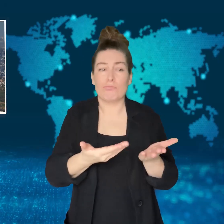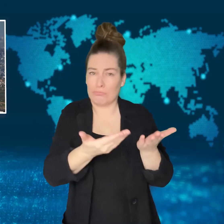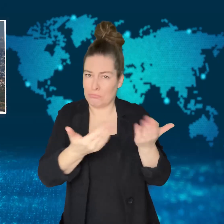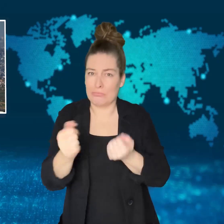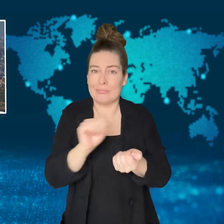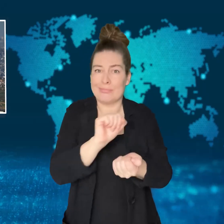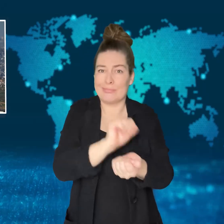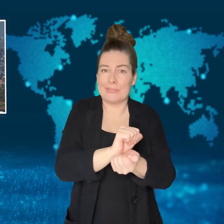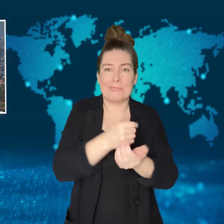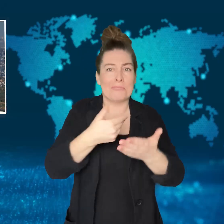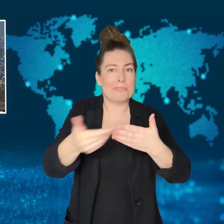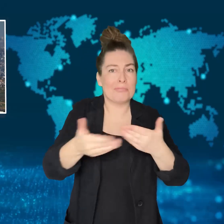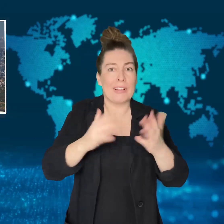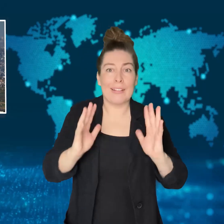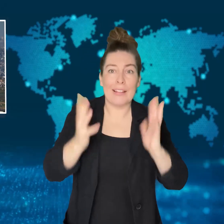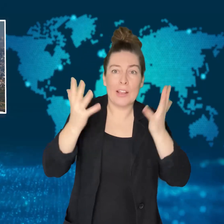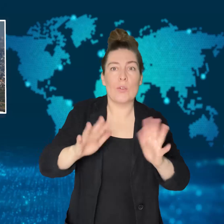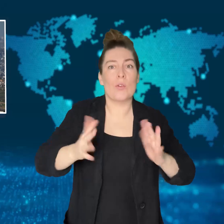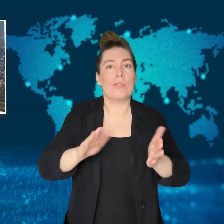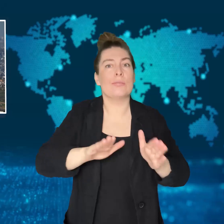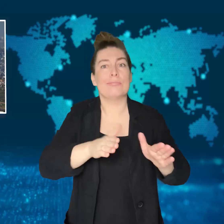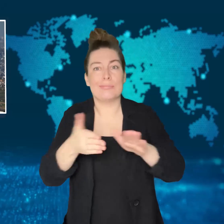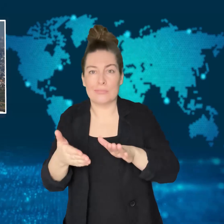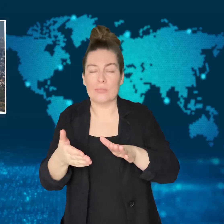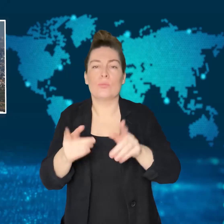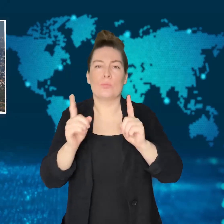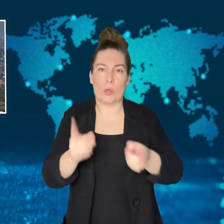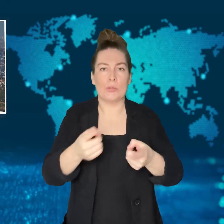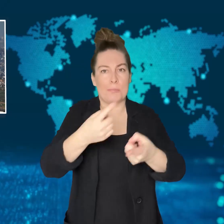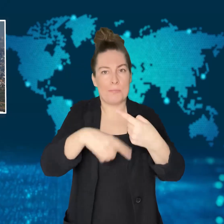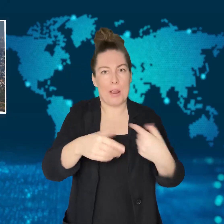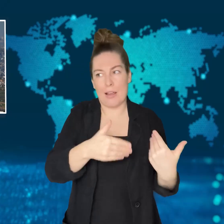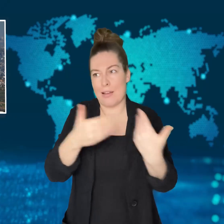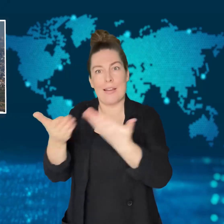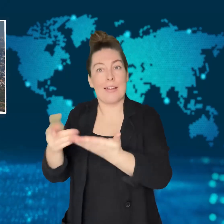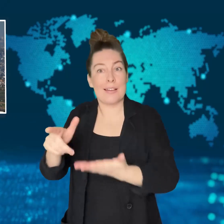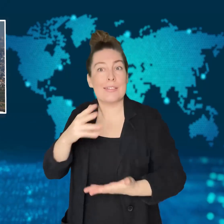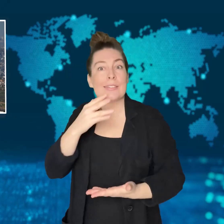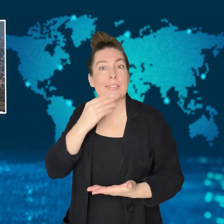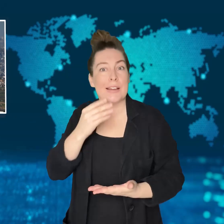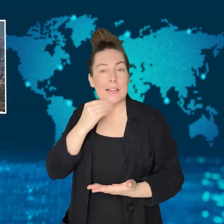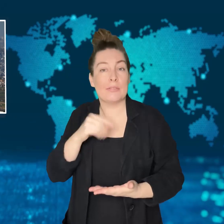were abducted before the war began.